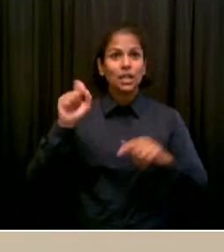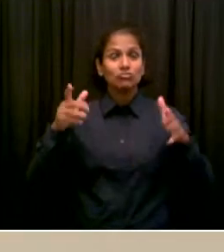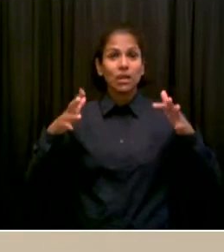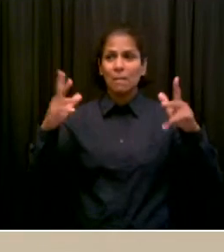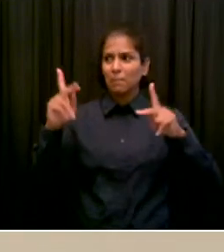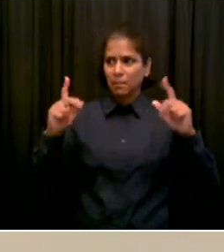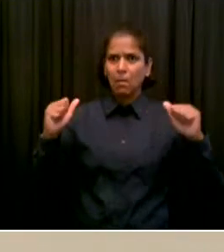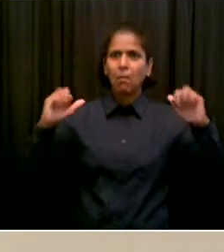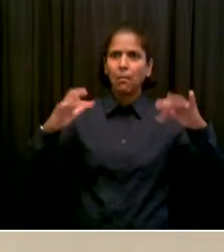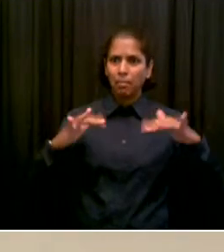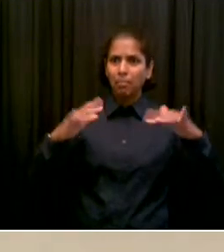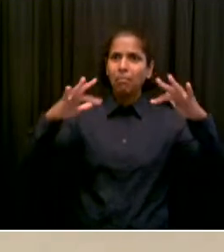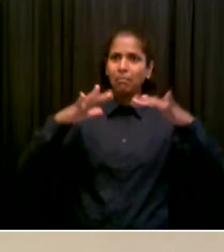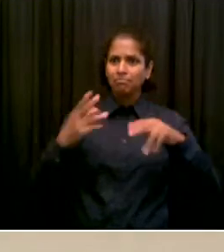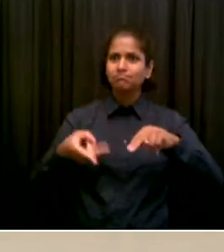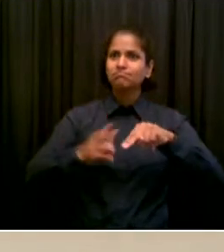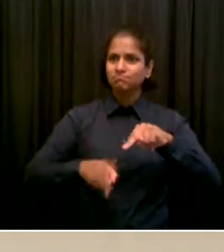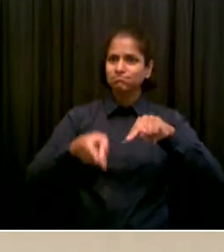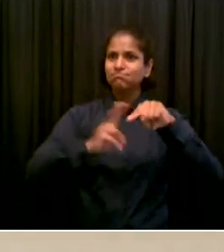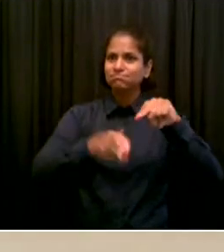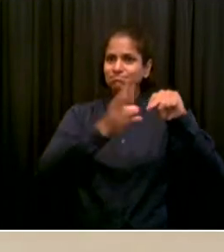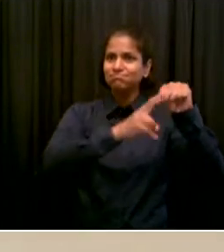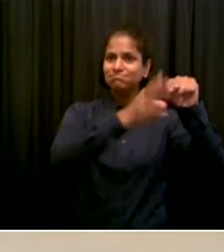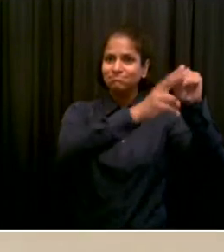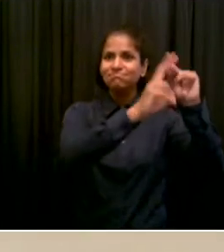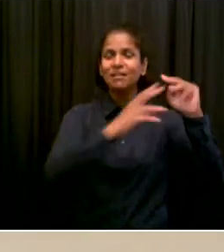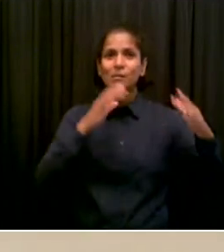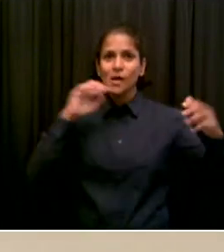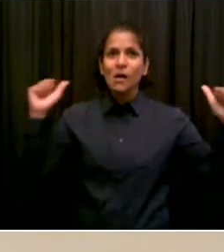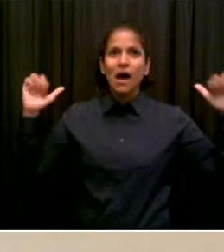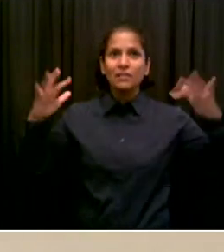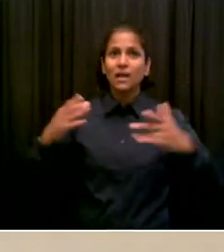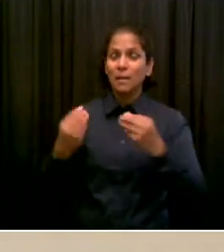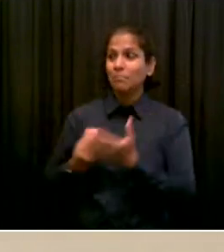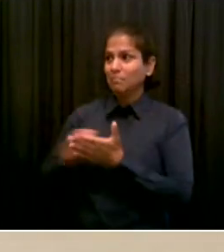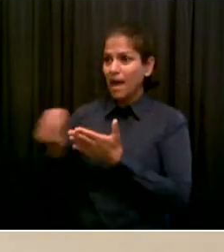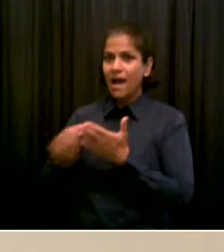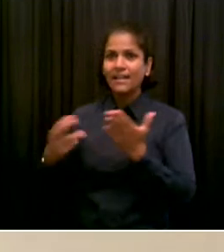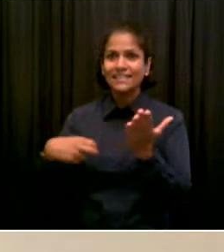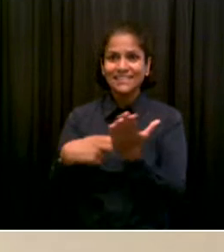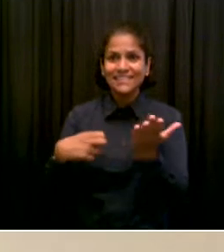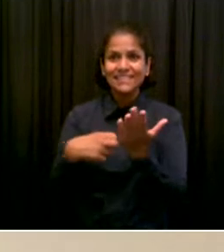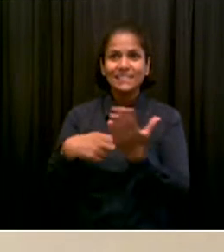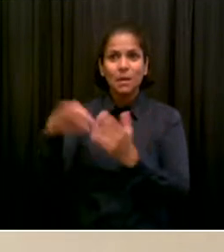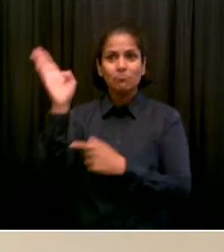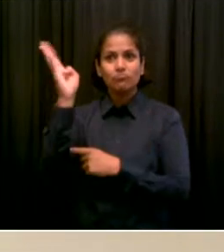SUNDAY. WE ARE DEFINITELY SEEING THEM